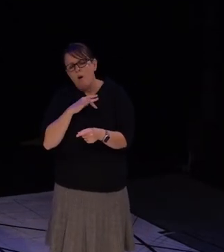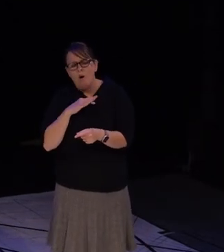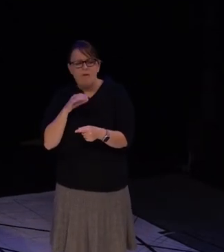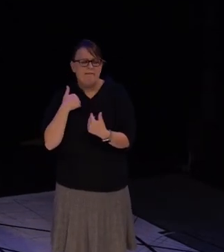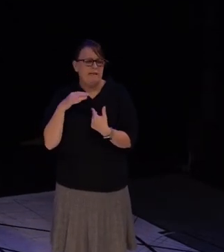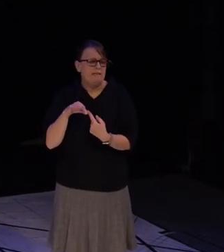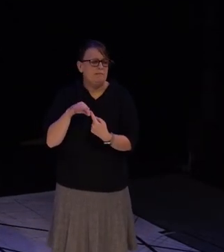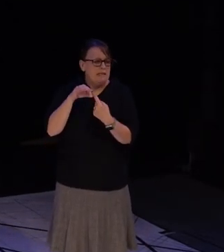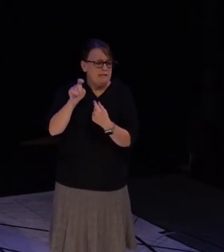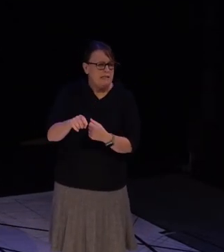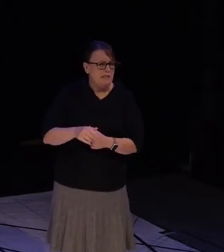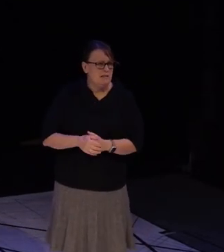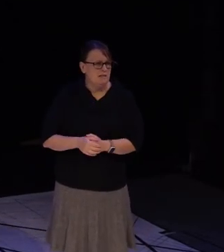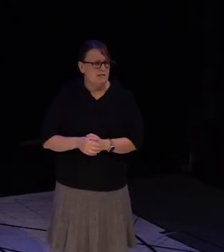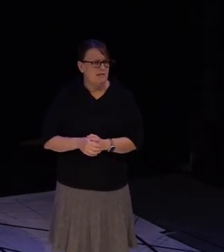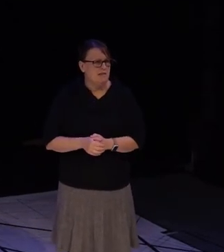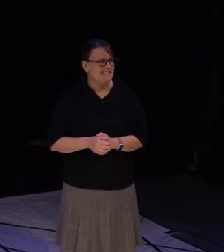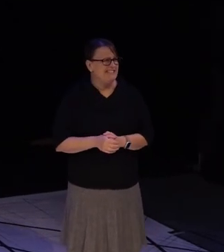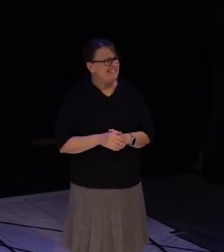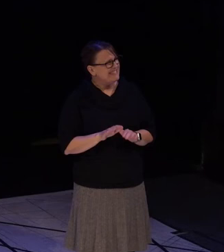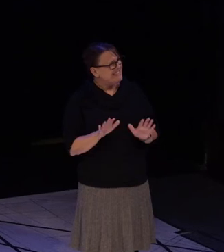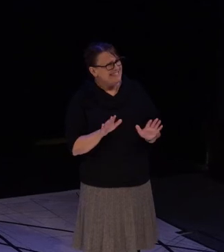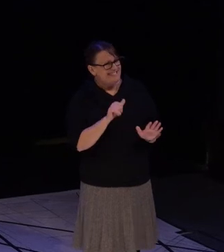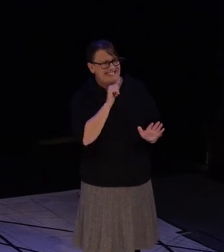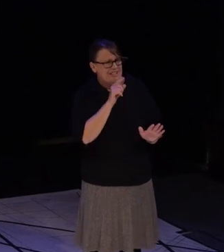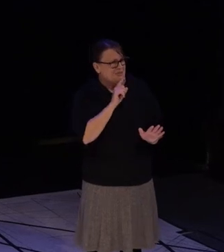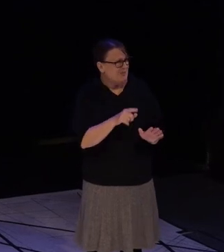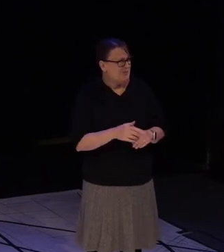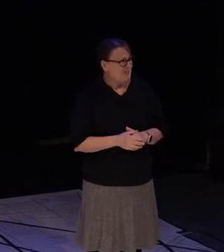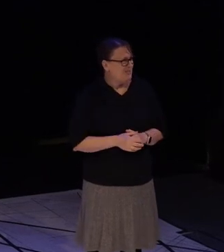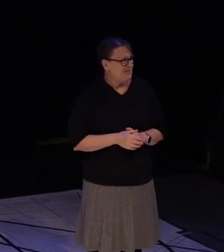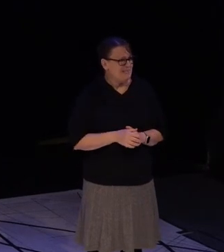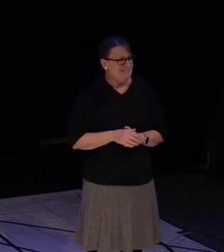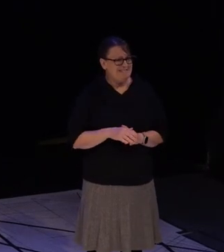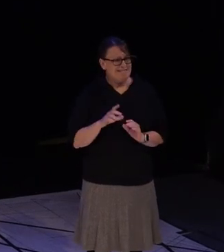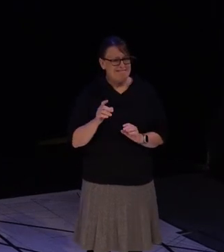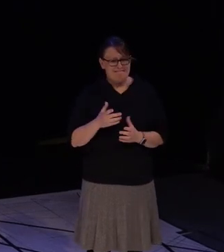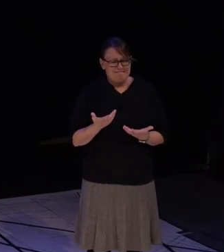And that's really just not true. At the end of the day, it's still sport.